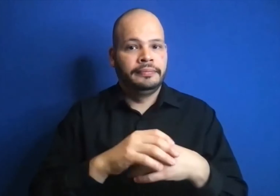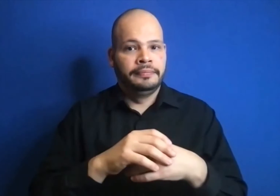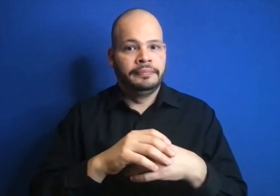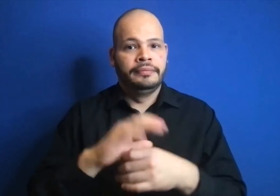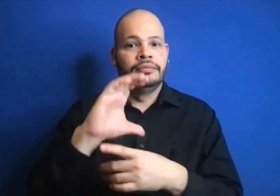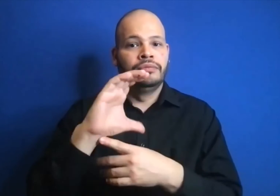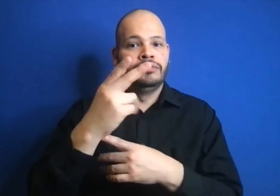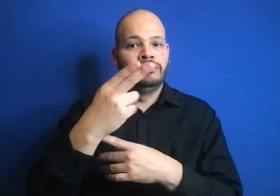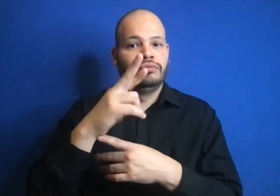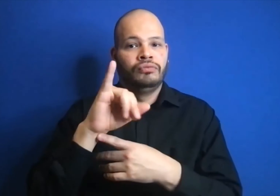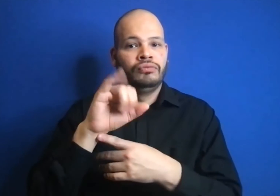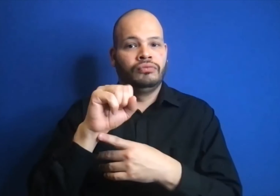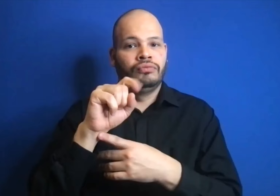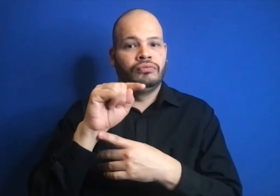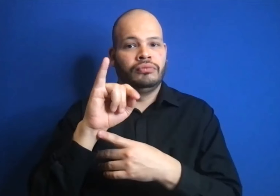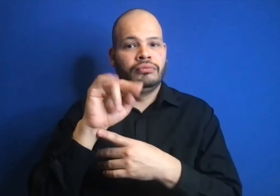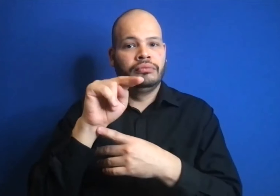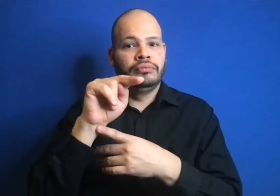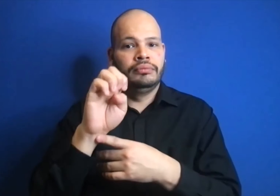b) Christine Harkins